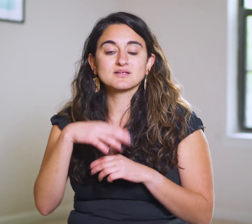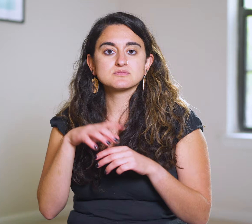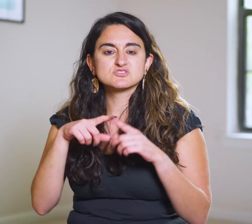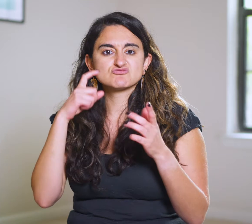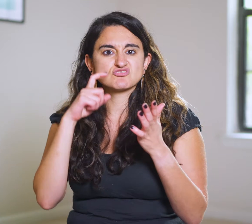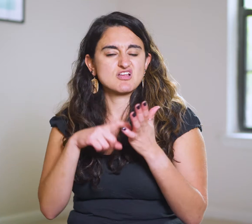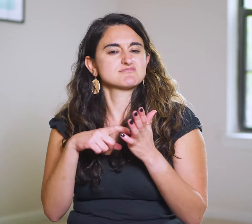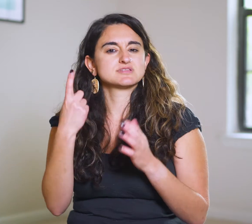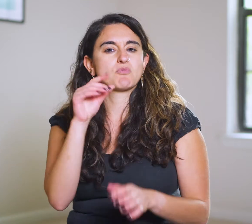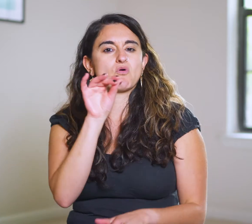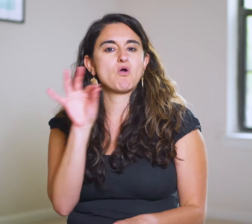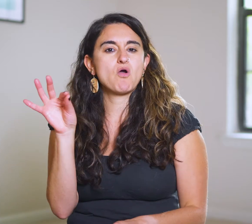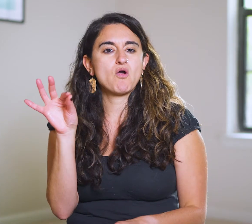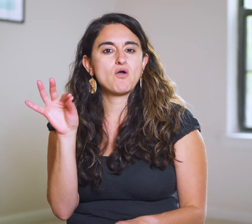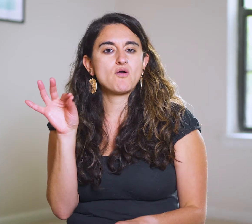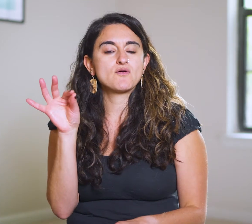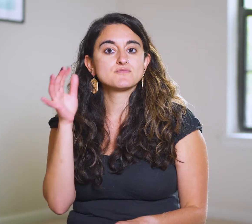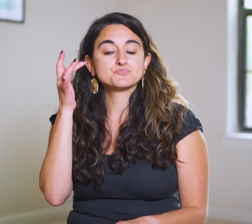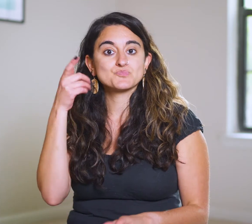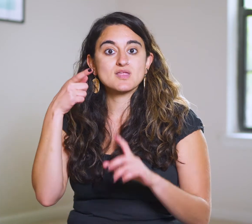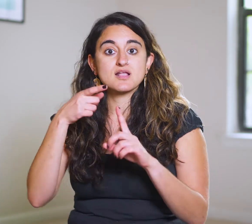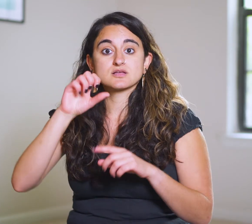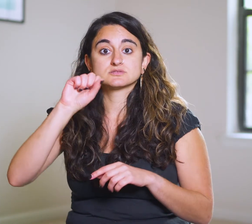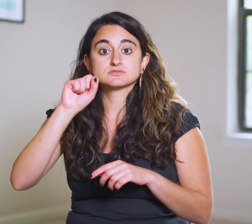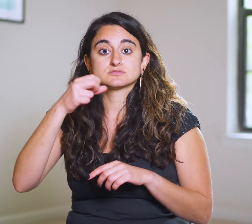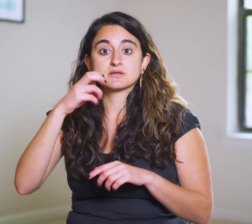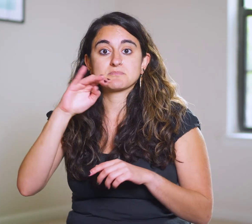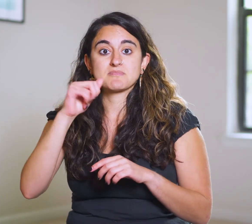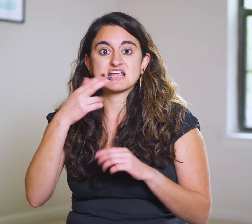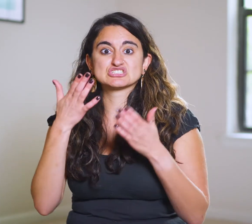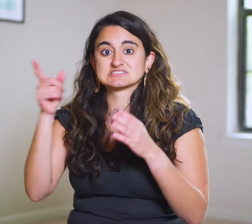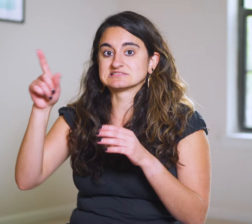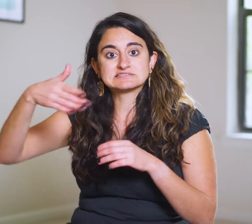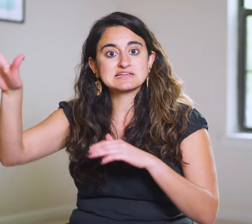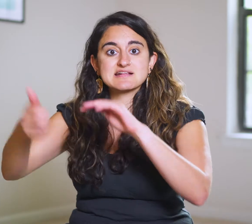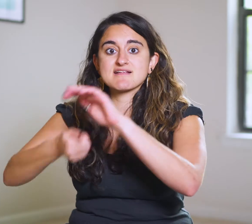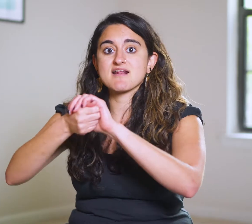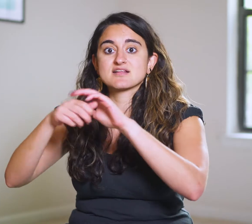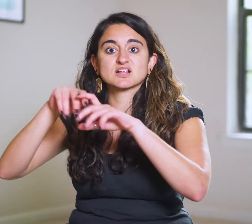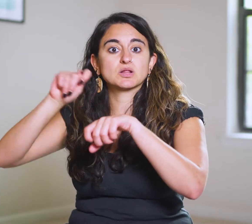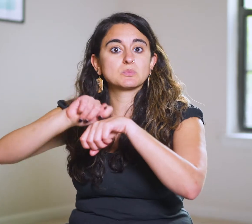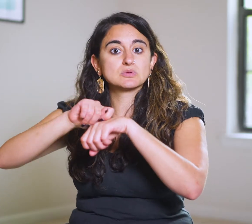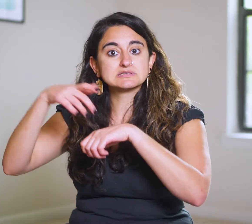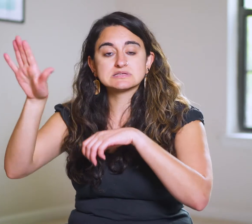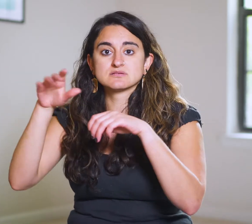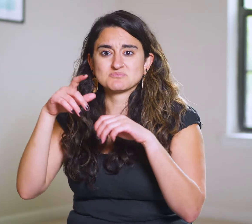but he realizes something is off when Shemaiah suggests he go hide in the temple.